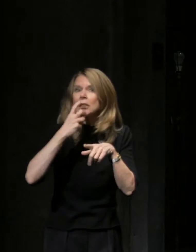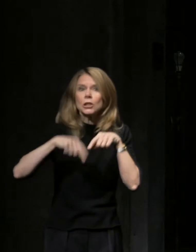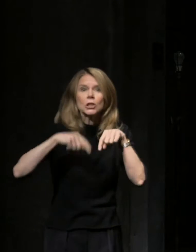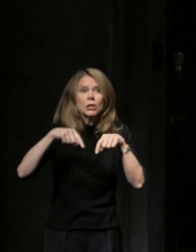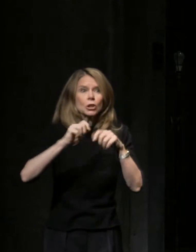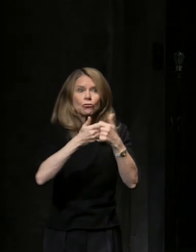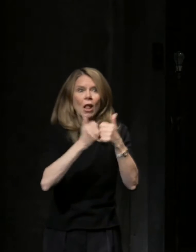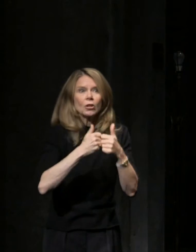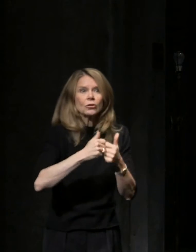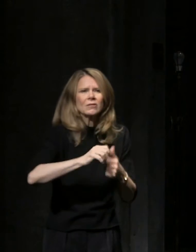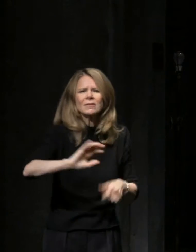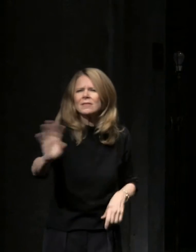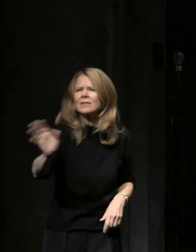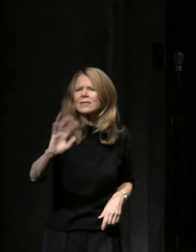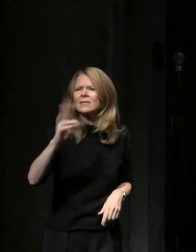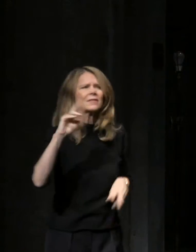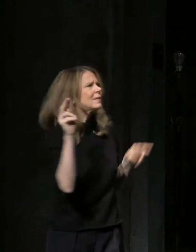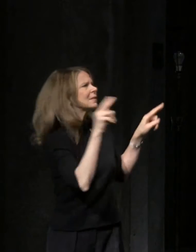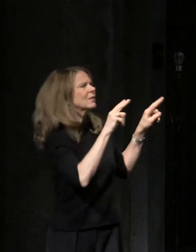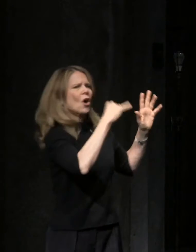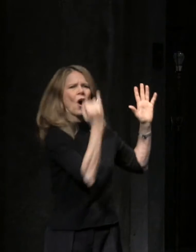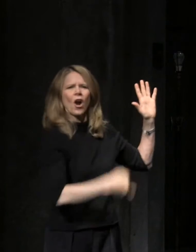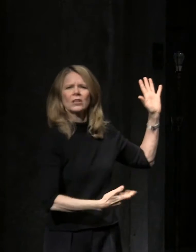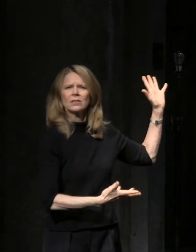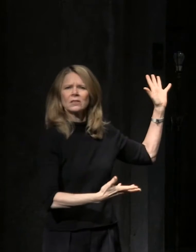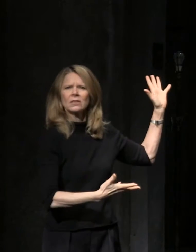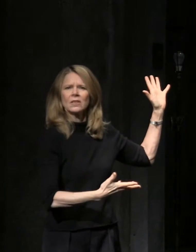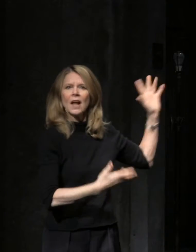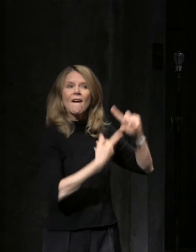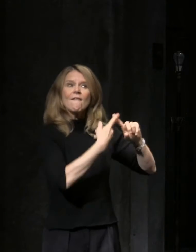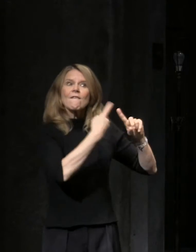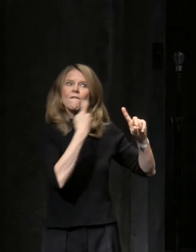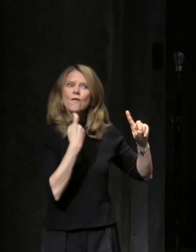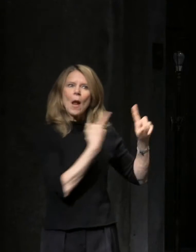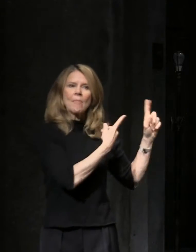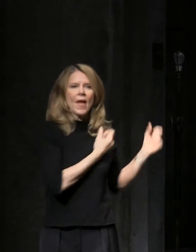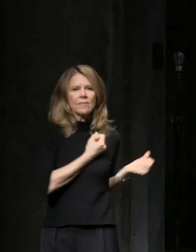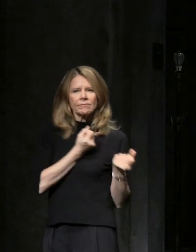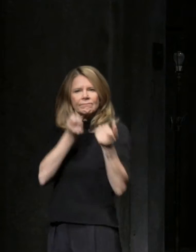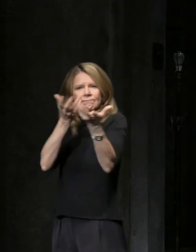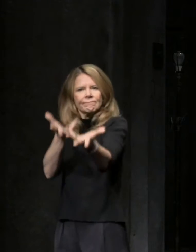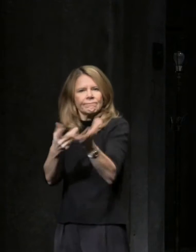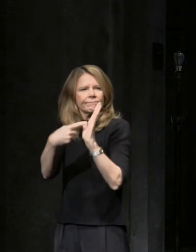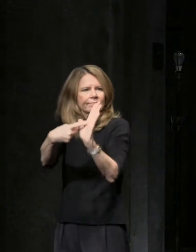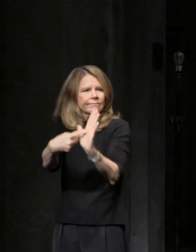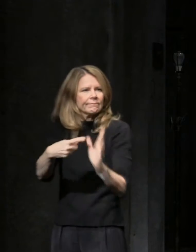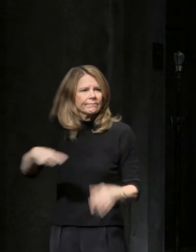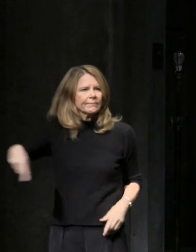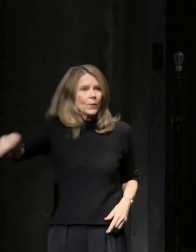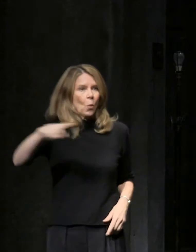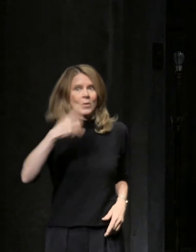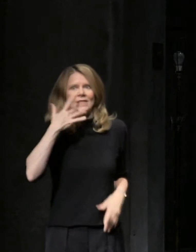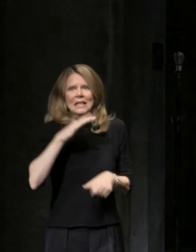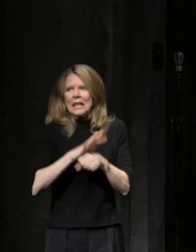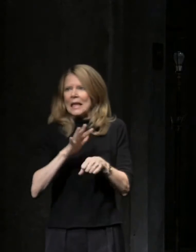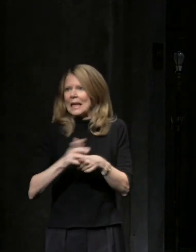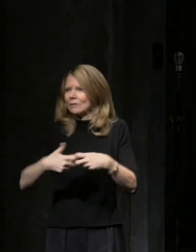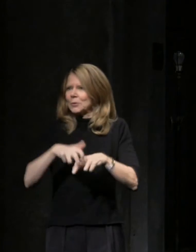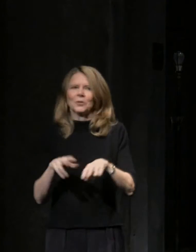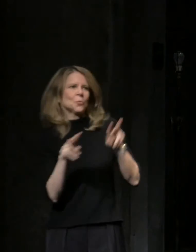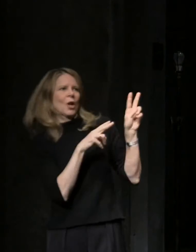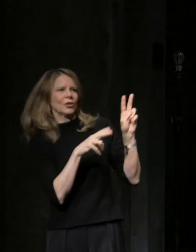challenges, but it was art from them, to those of us lucky enough to see it. It is no longer,